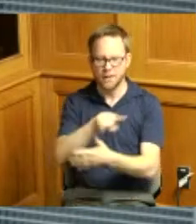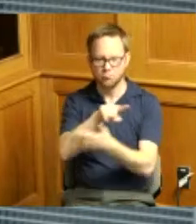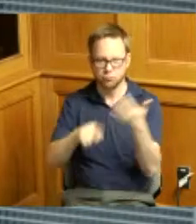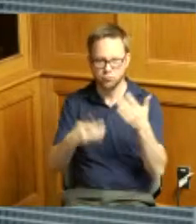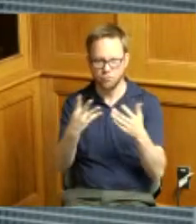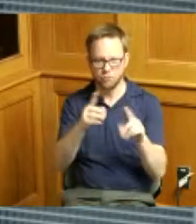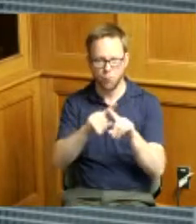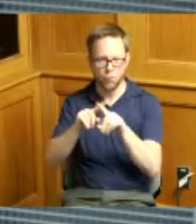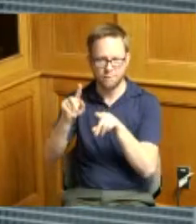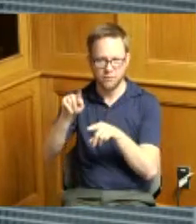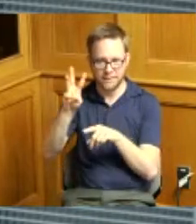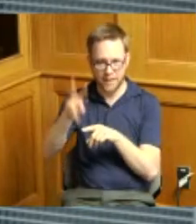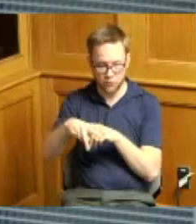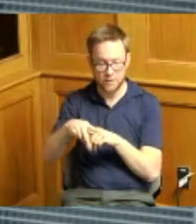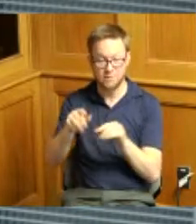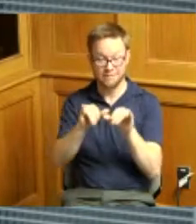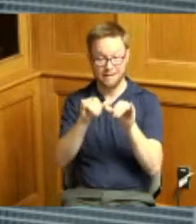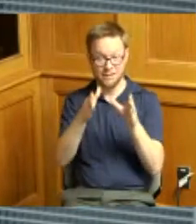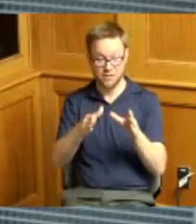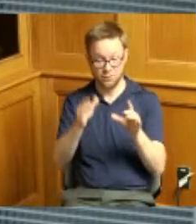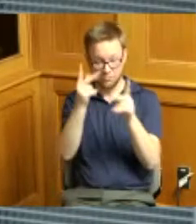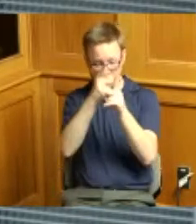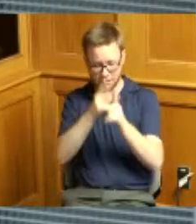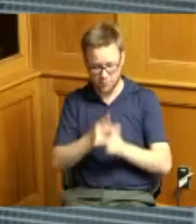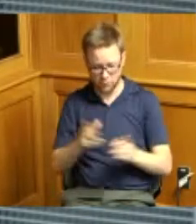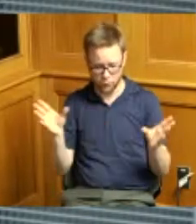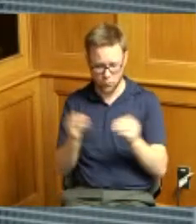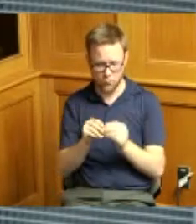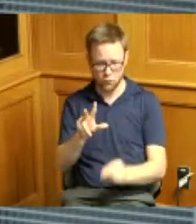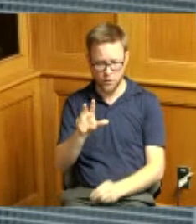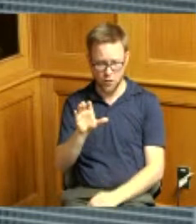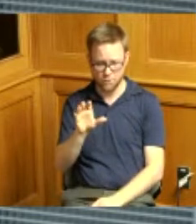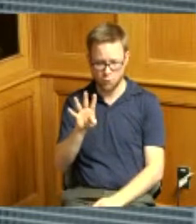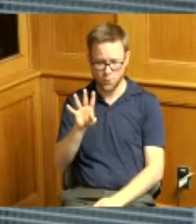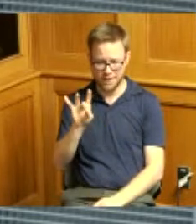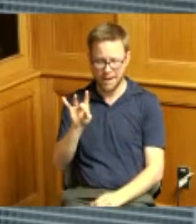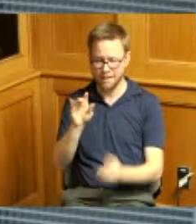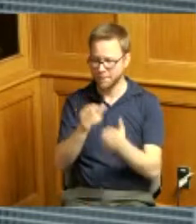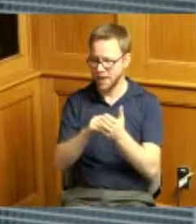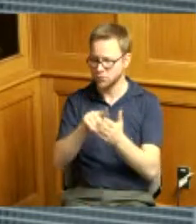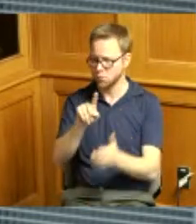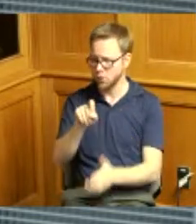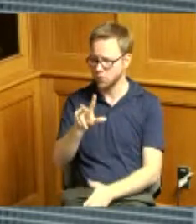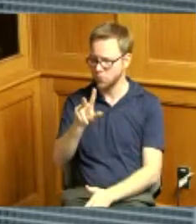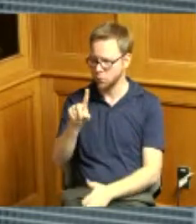the Engineer's estimate is 348,131 dollars and the funds come out of the road and bridge funds